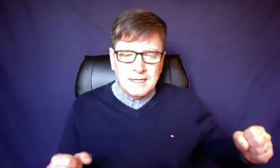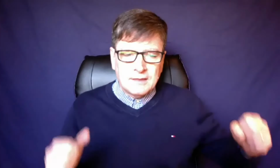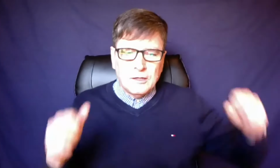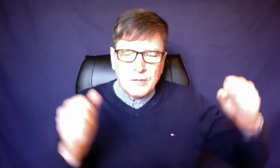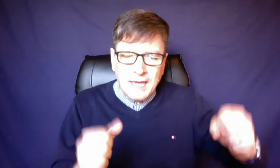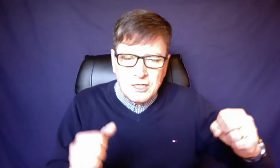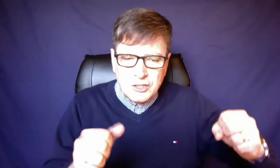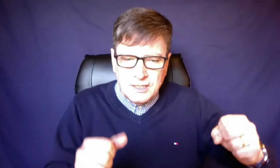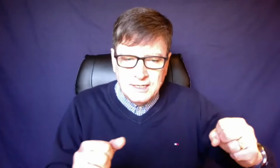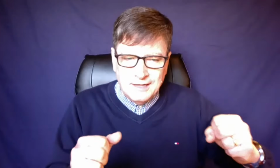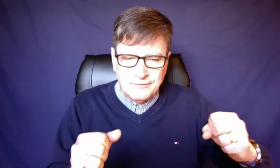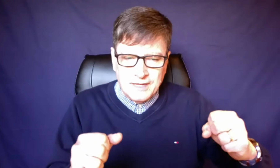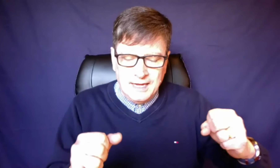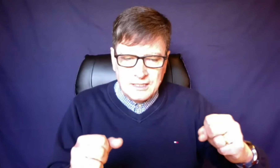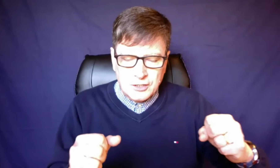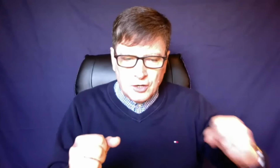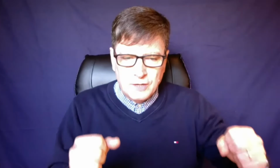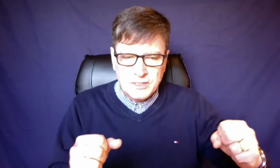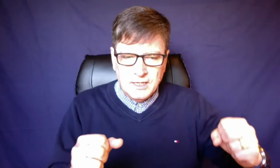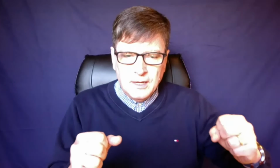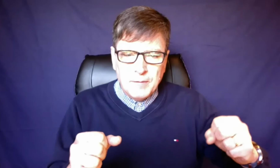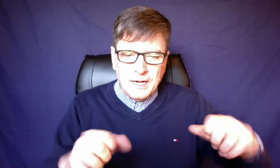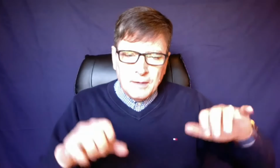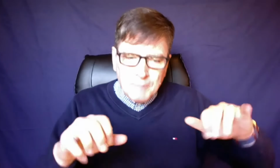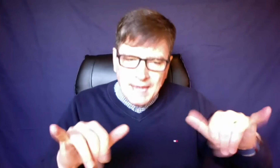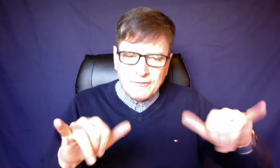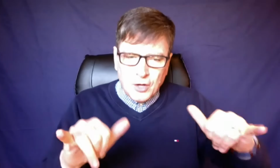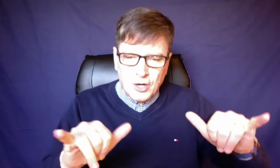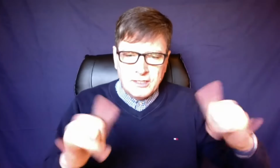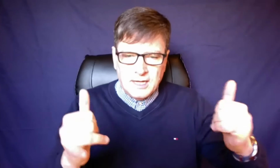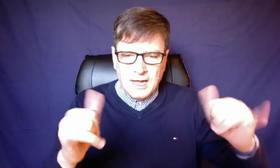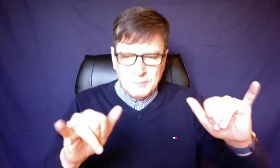child who's imitate movement mating the sign for play might get the